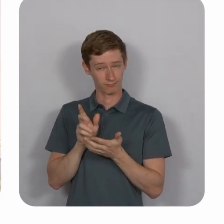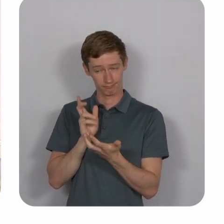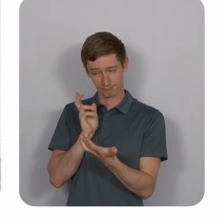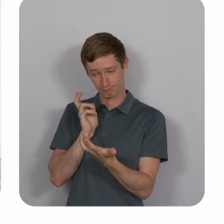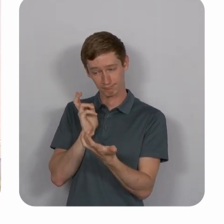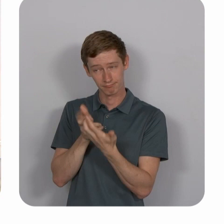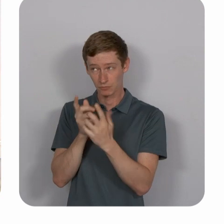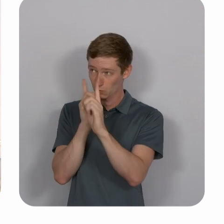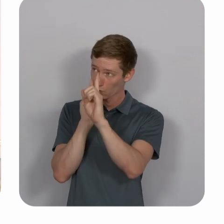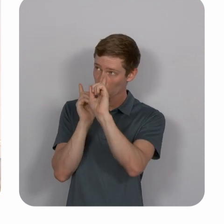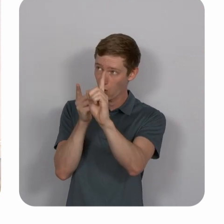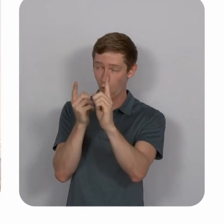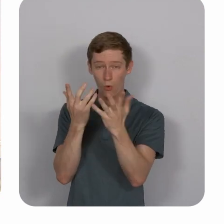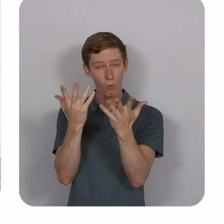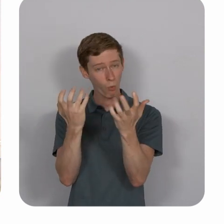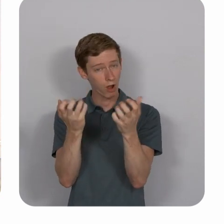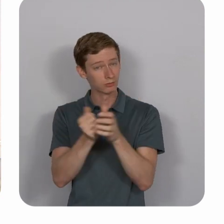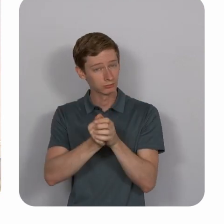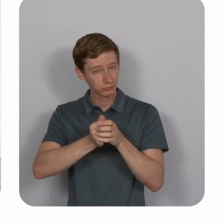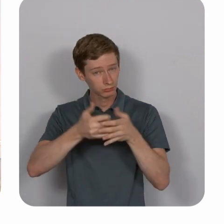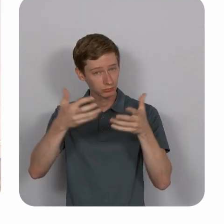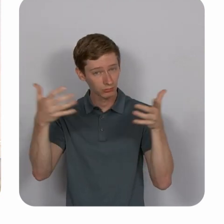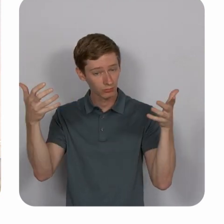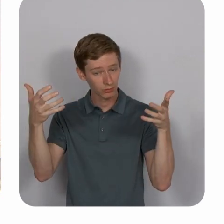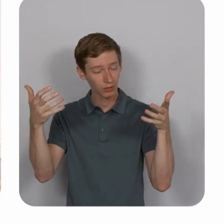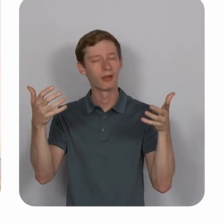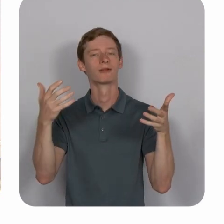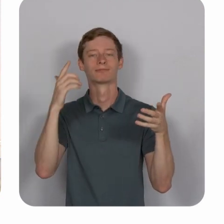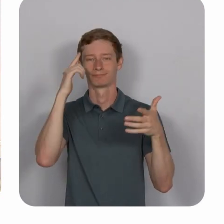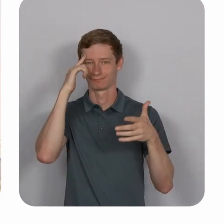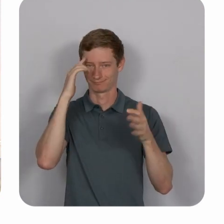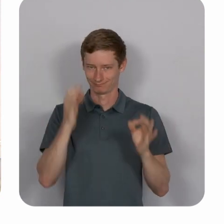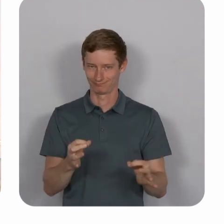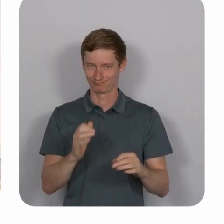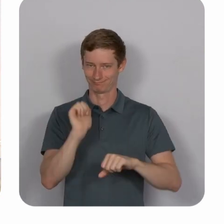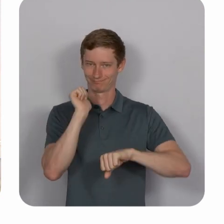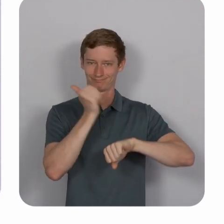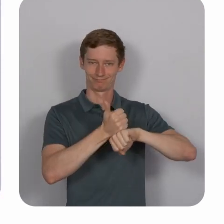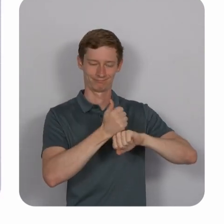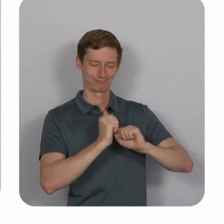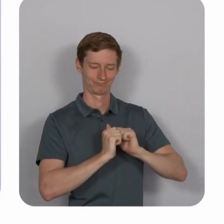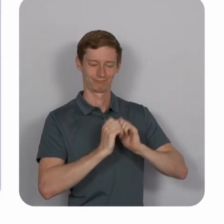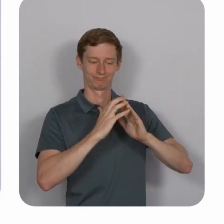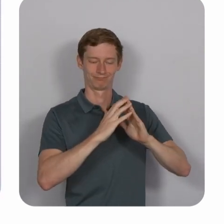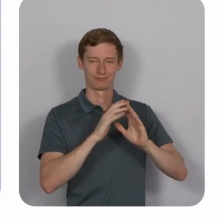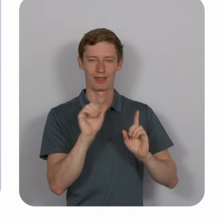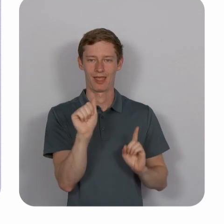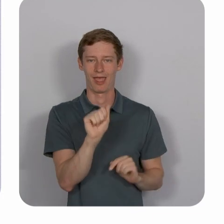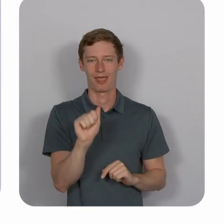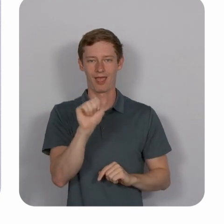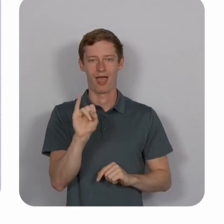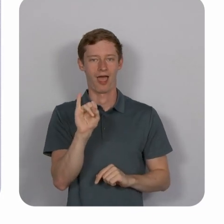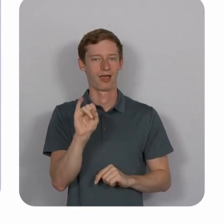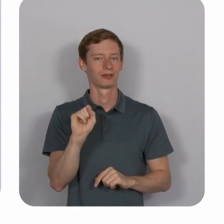we have developed AI studio that helps us to create, test,